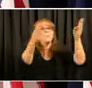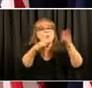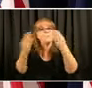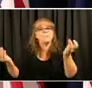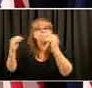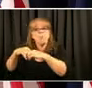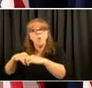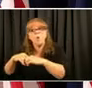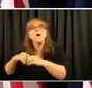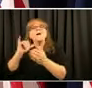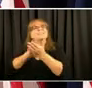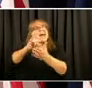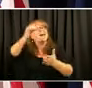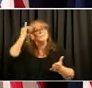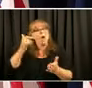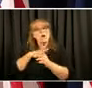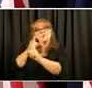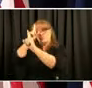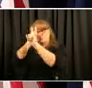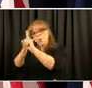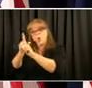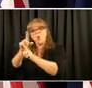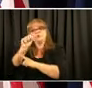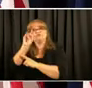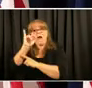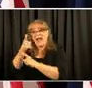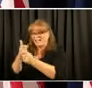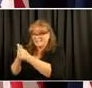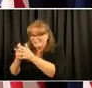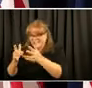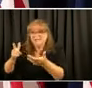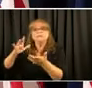want things to return to normals if you were ill get tested if you were exposed get tested